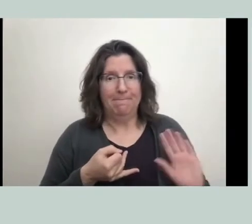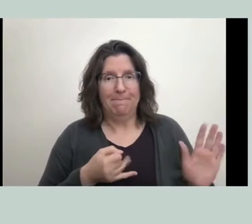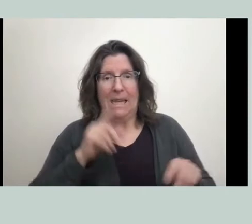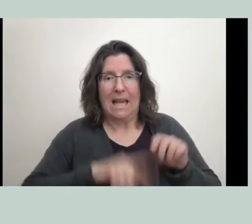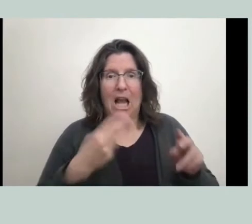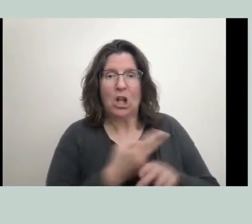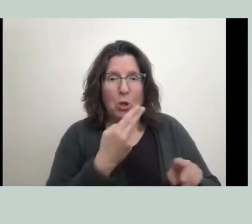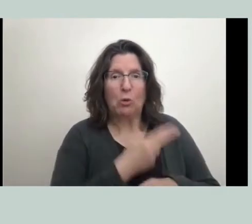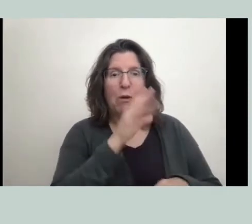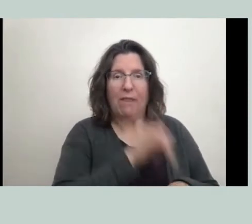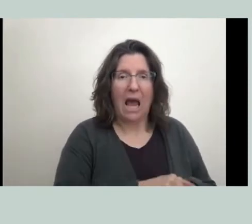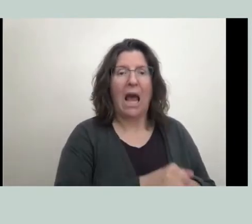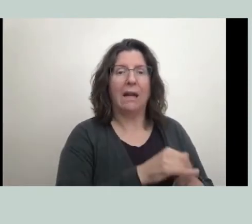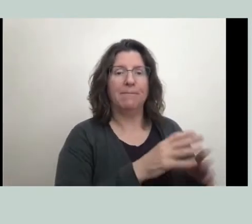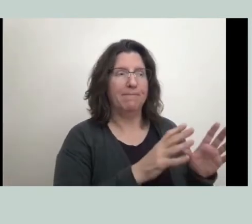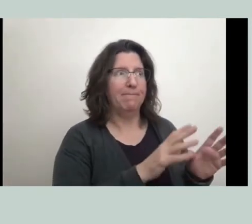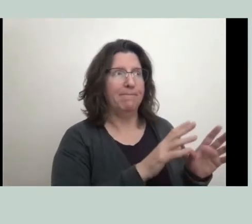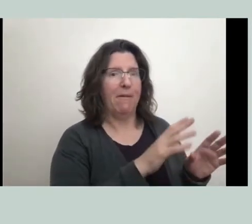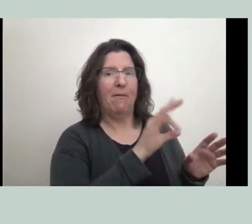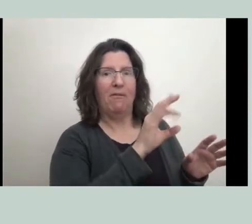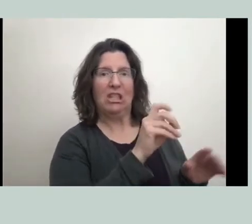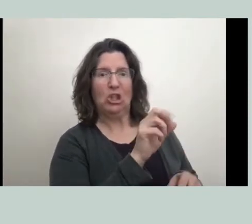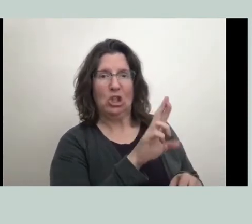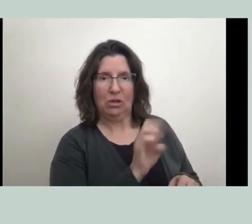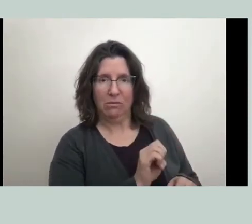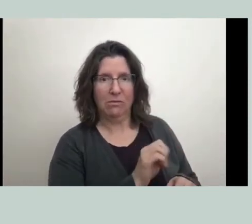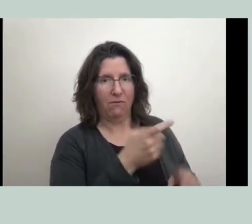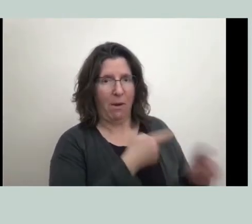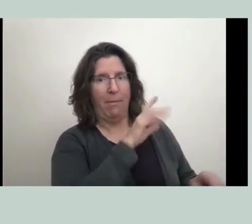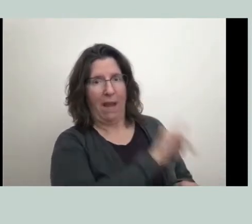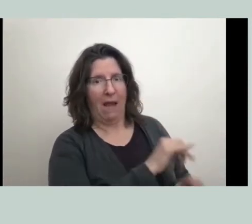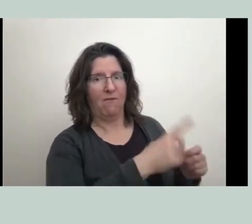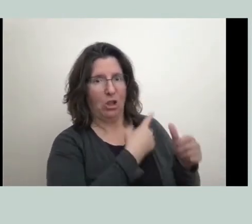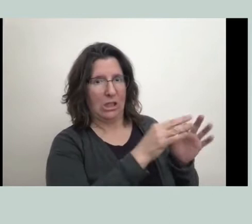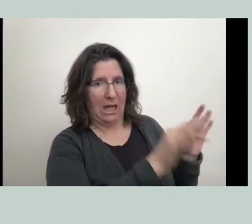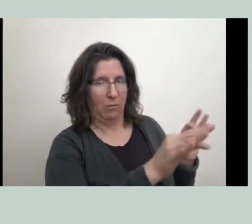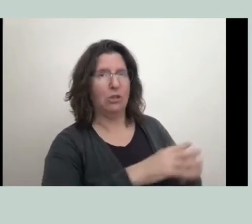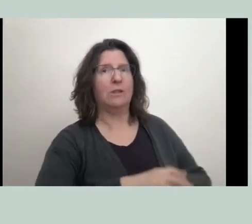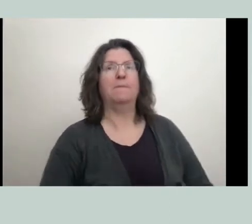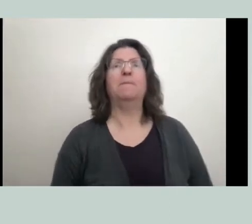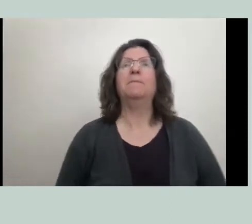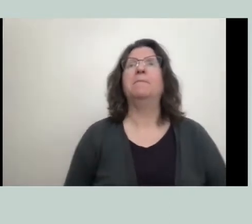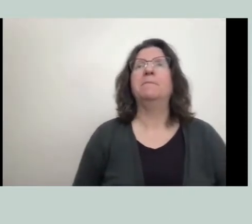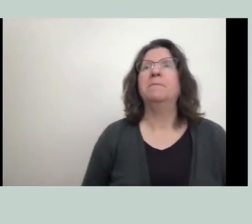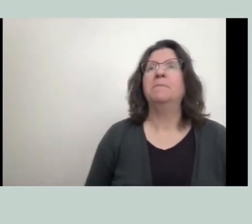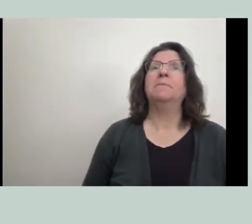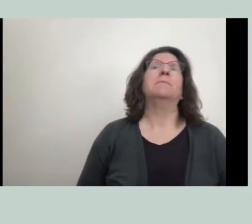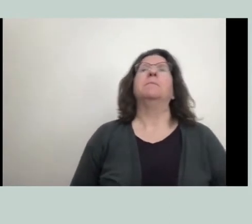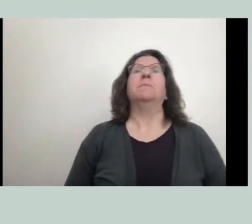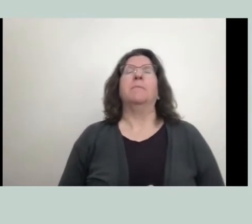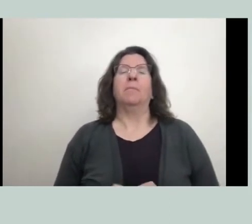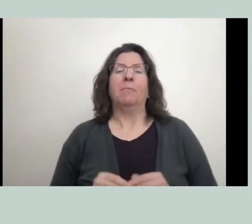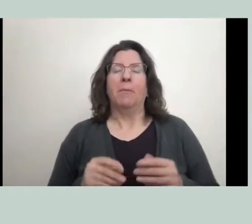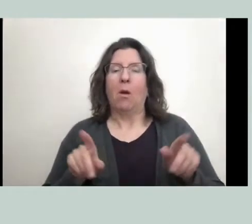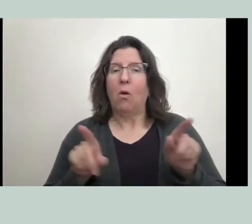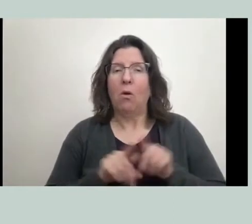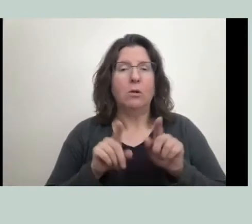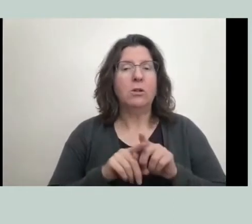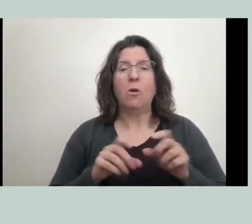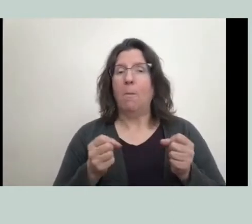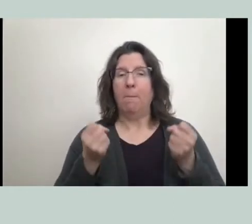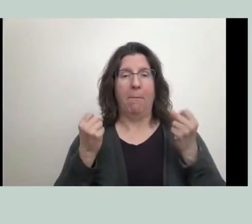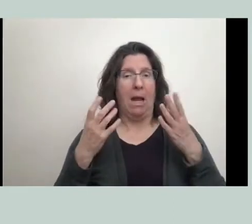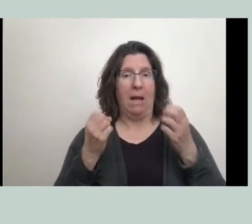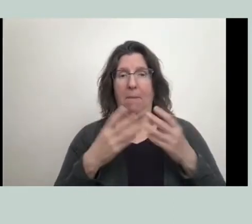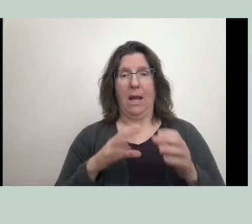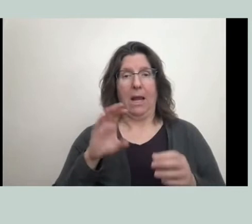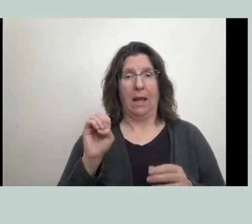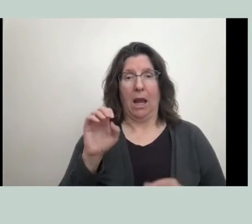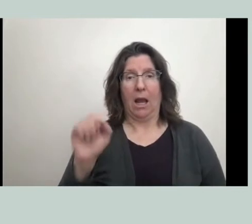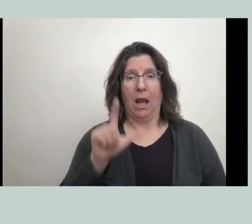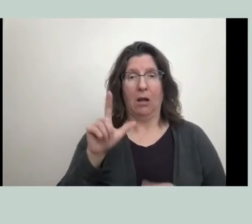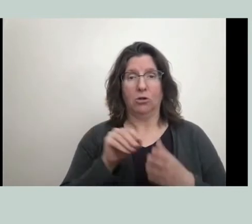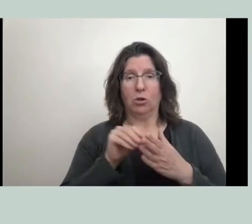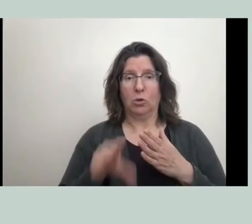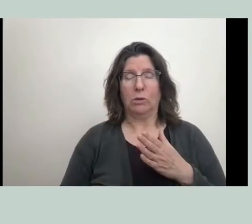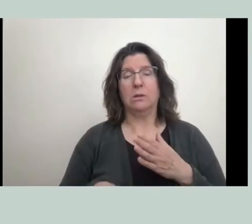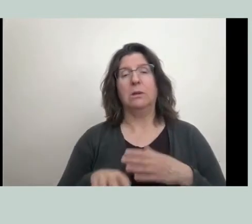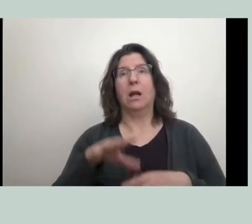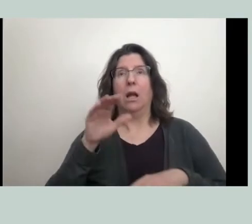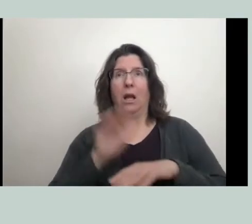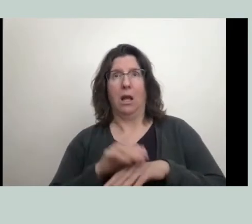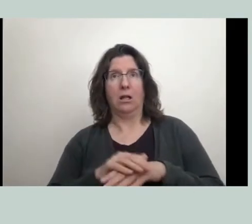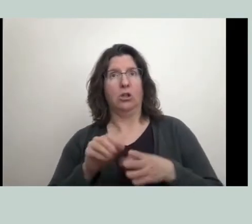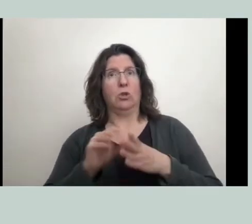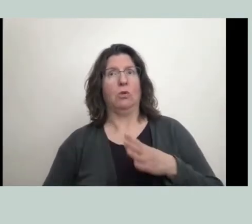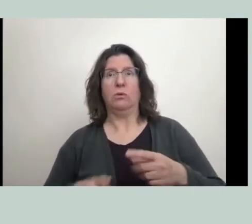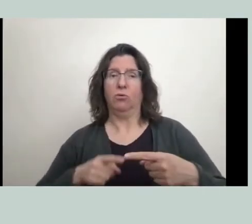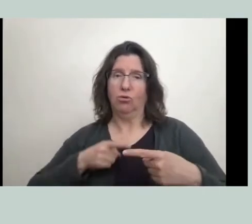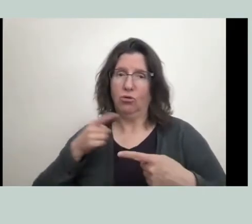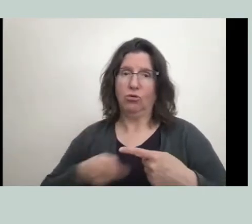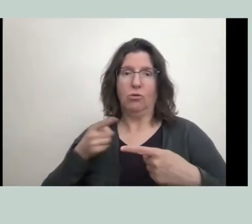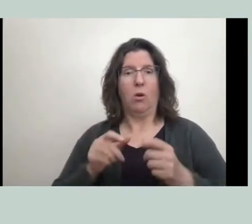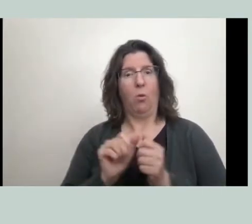and to use strategies to keep the two separate.